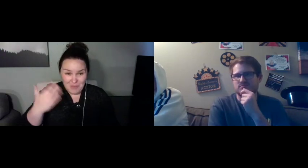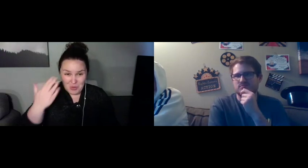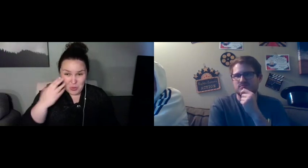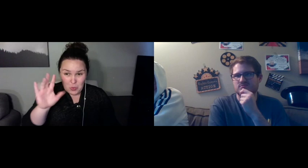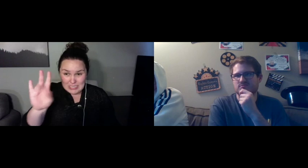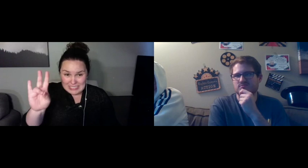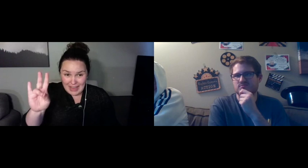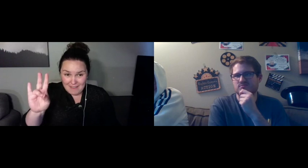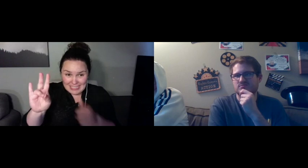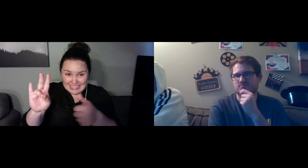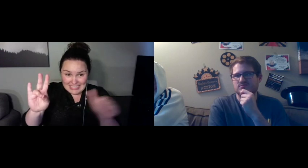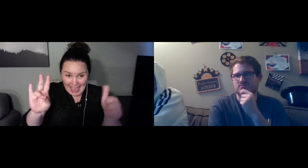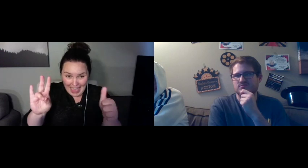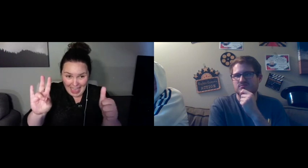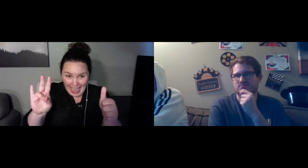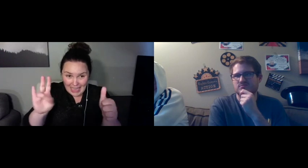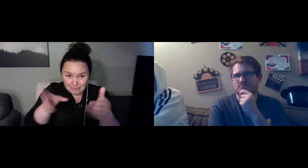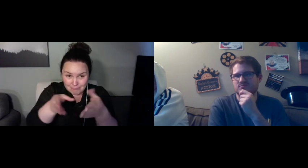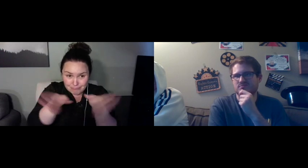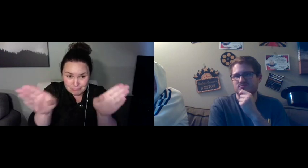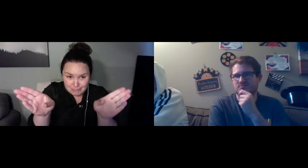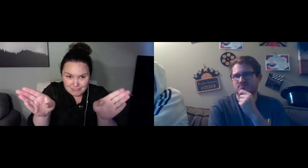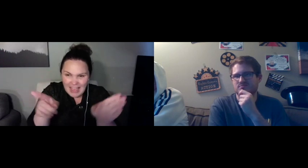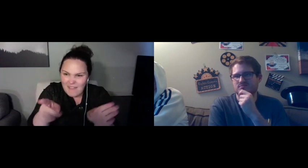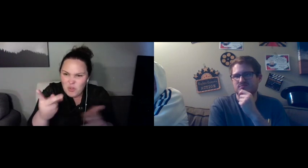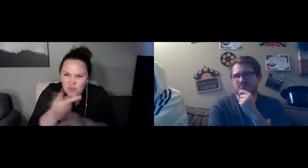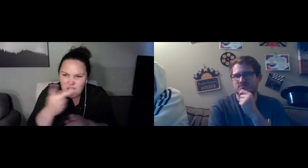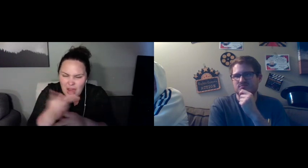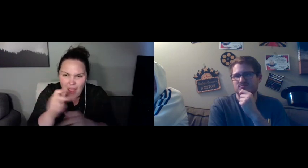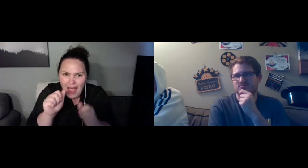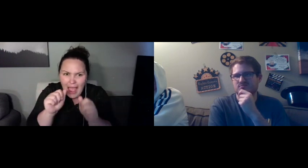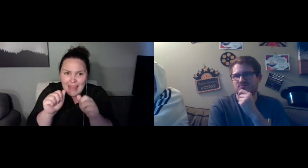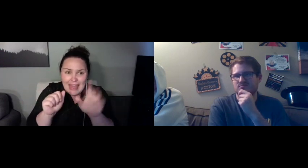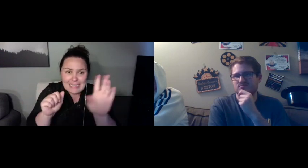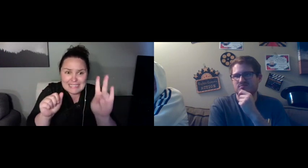Have you ever found a way to get a spare on a 7 10 split? >> Austin: No, uhuh.